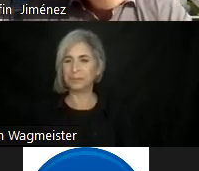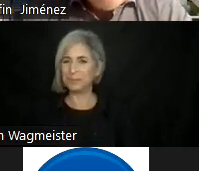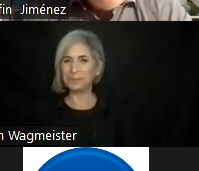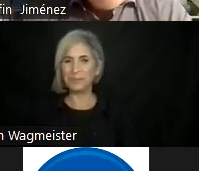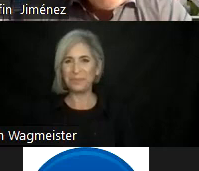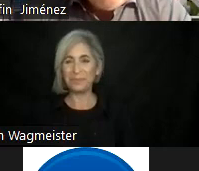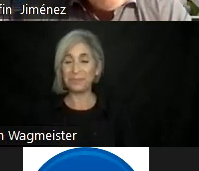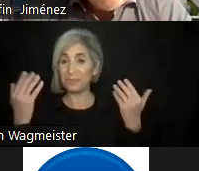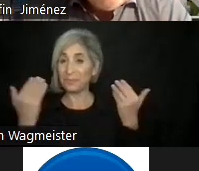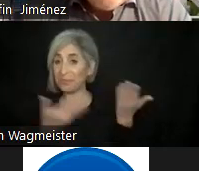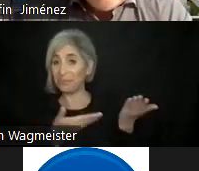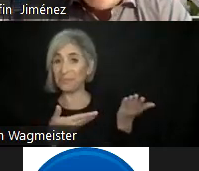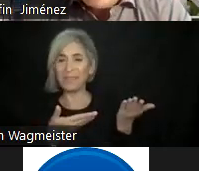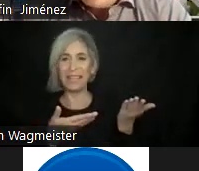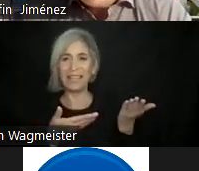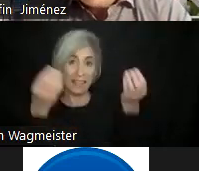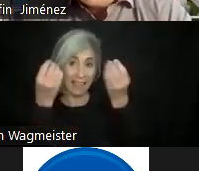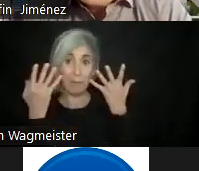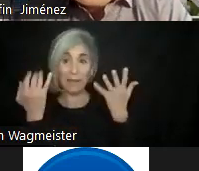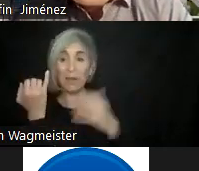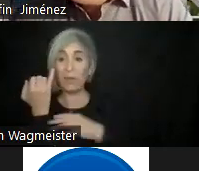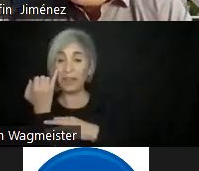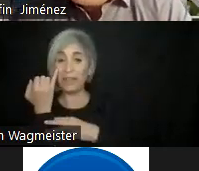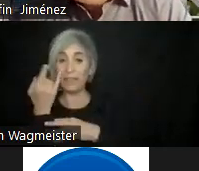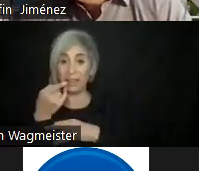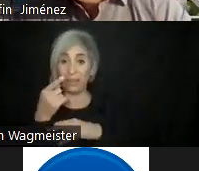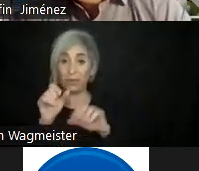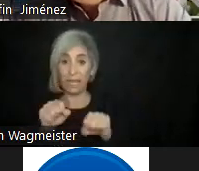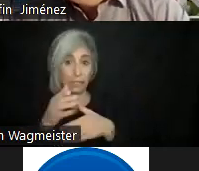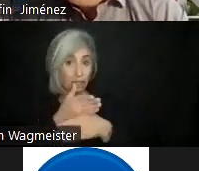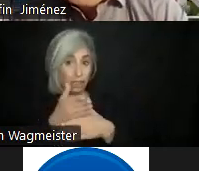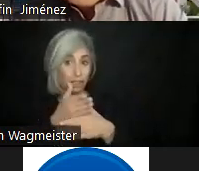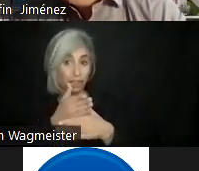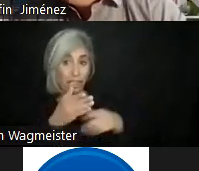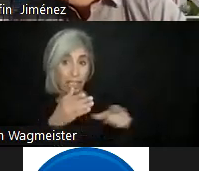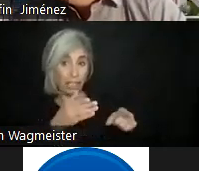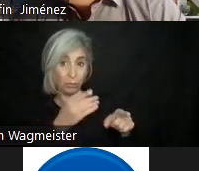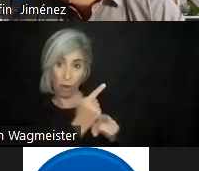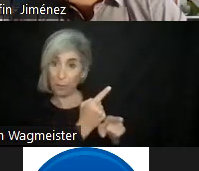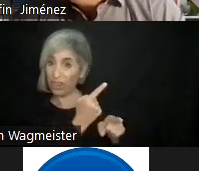Please let me know if I'm sharing correctly, the screen.